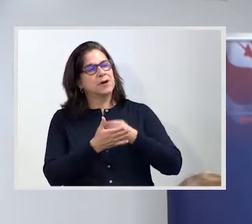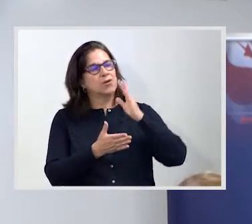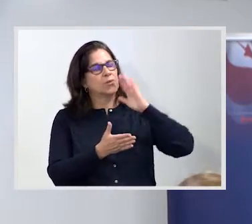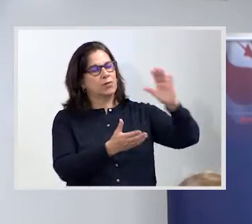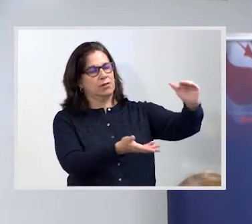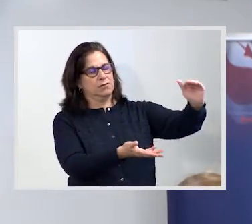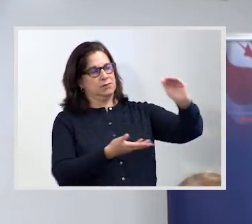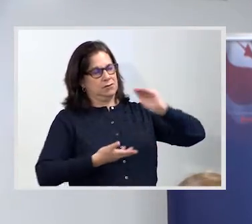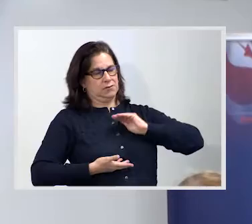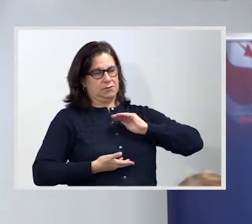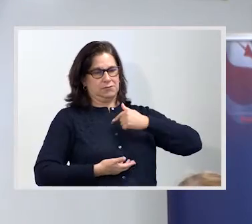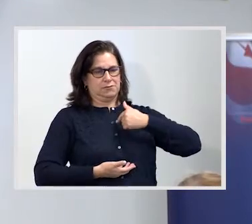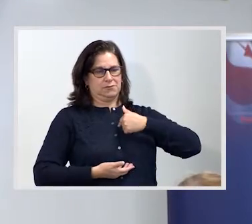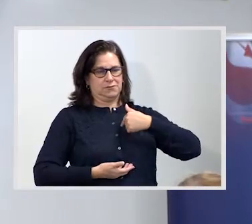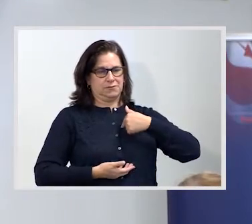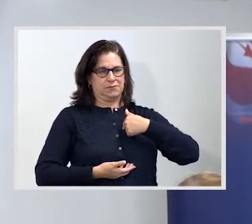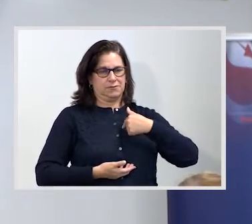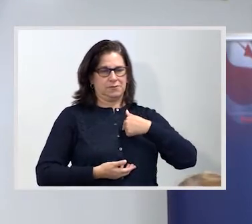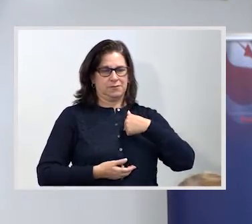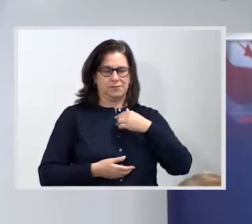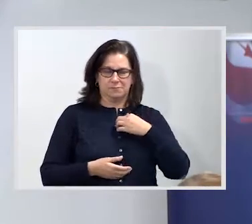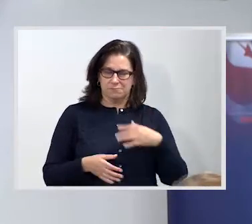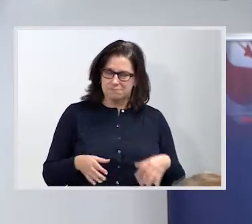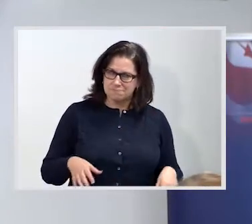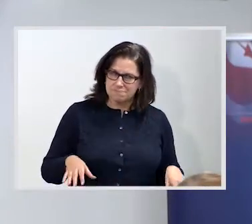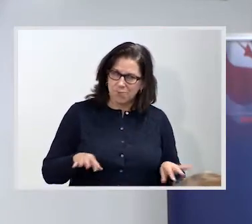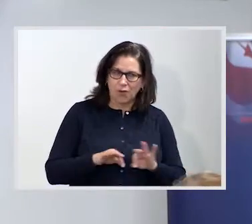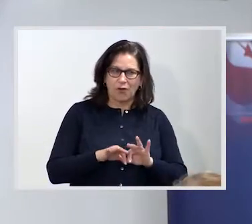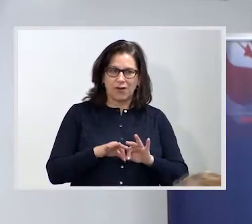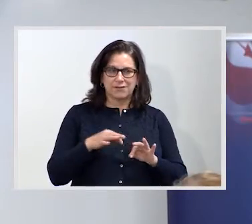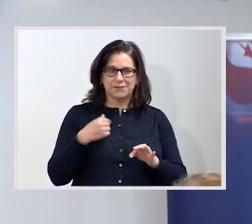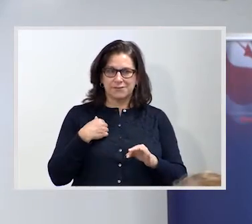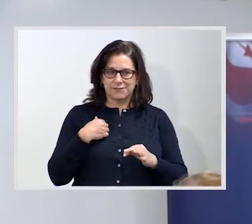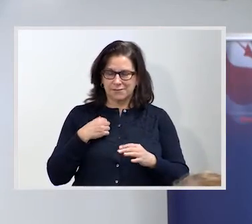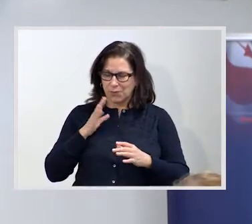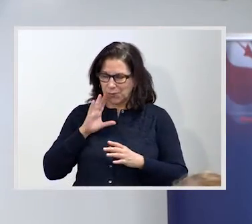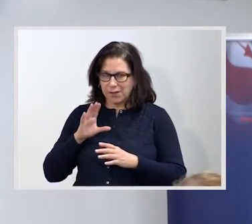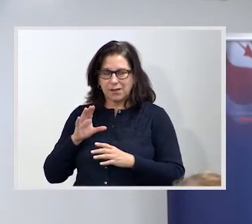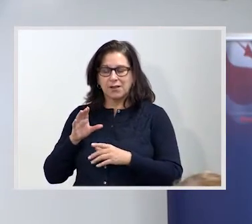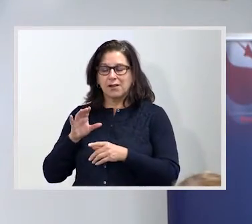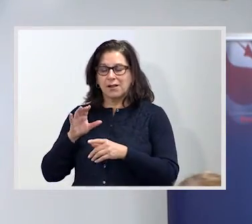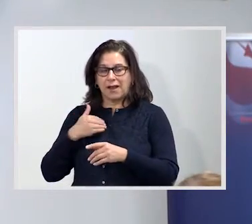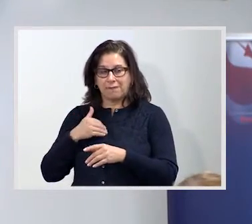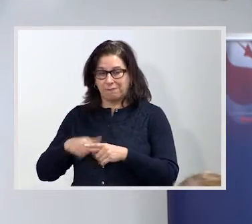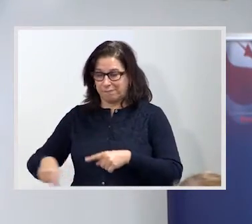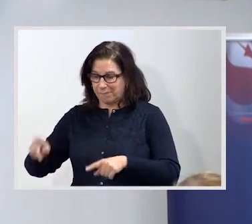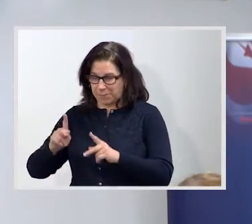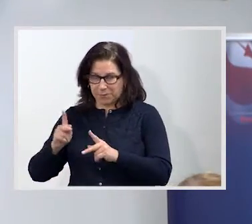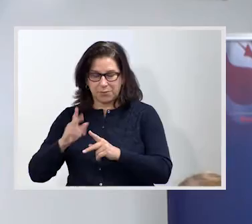INVEST IN SCHOOLS, IN MENTAL HEALTH SERVICES. AND IF YOU THINK ABOUT WHAT CREATES THE CONDITIONS IN WHICH